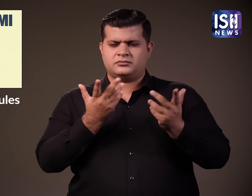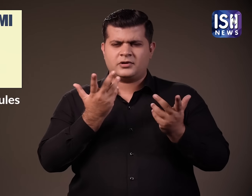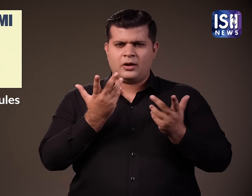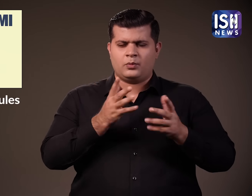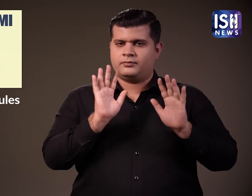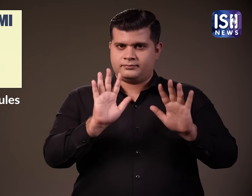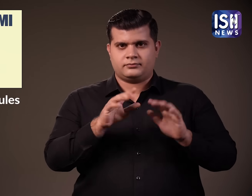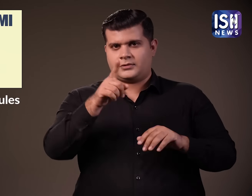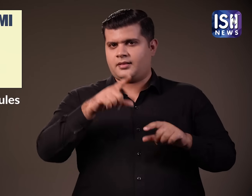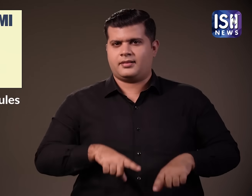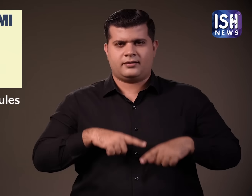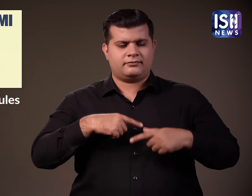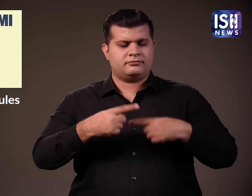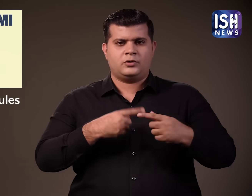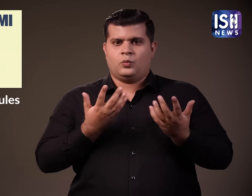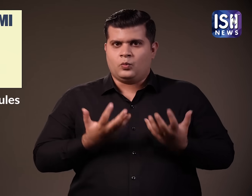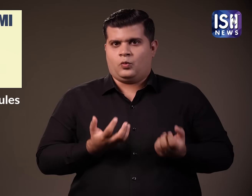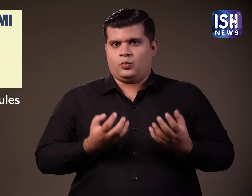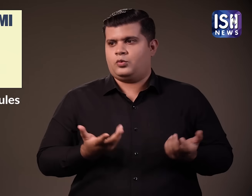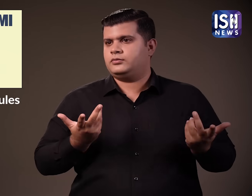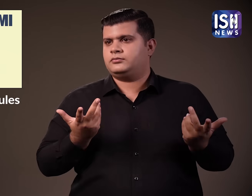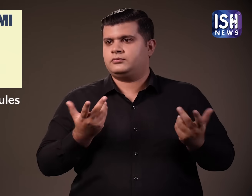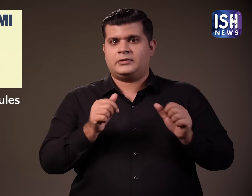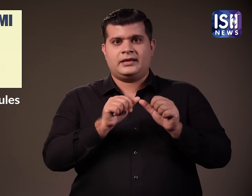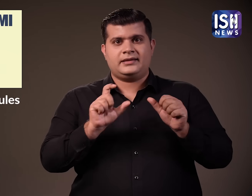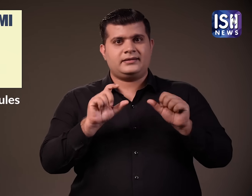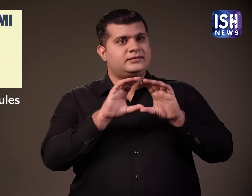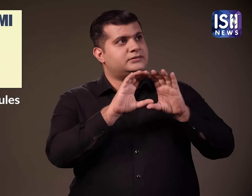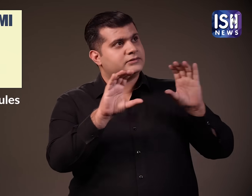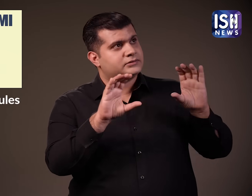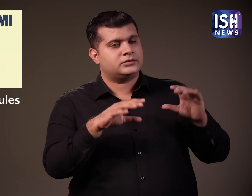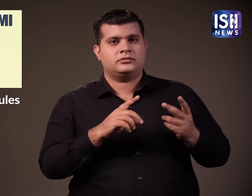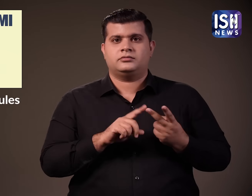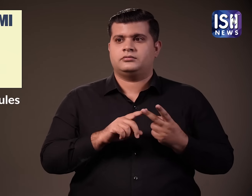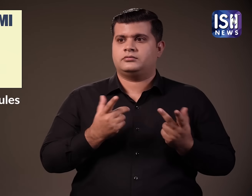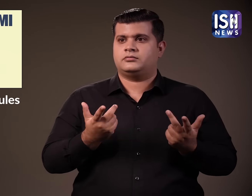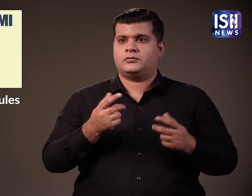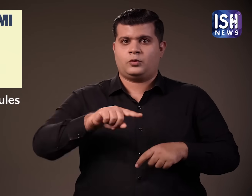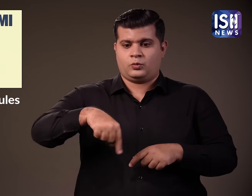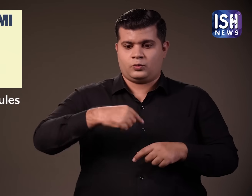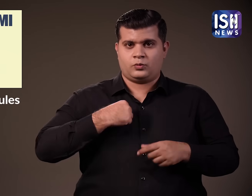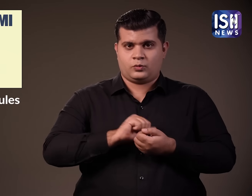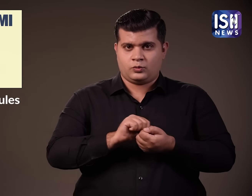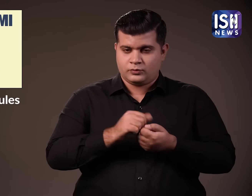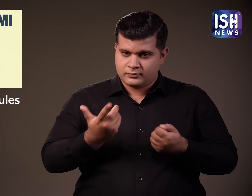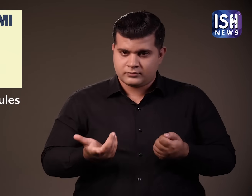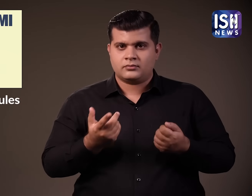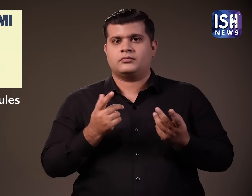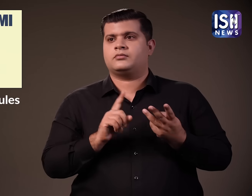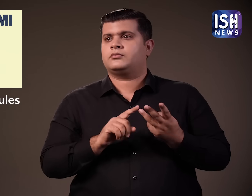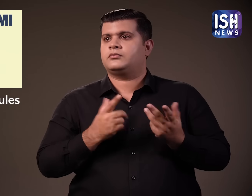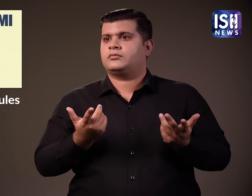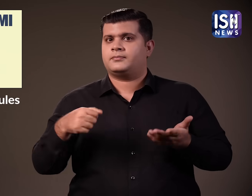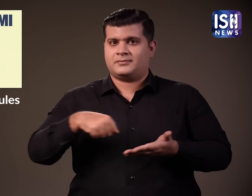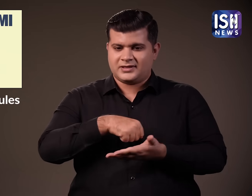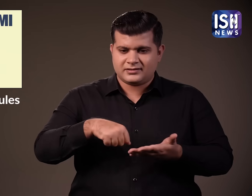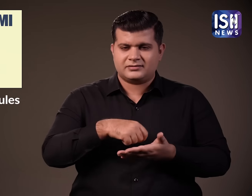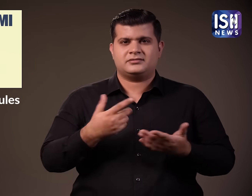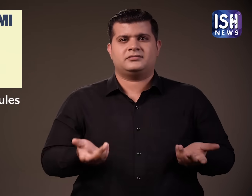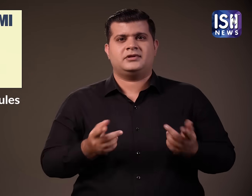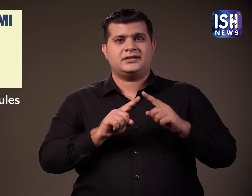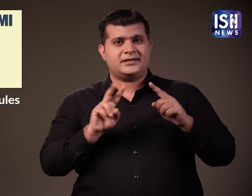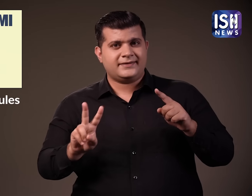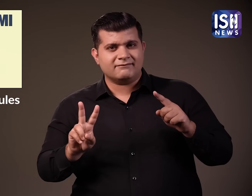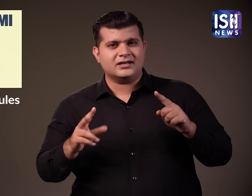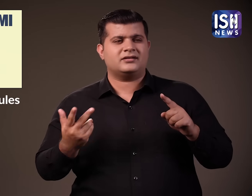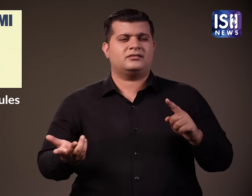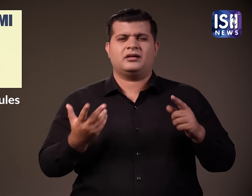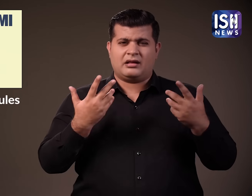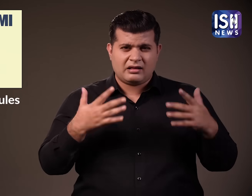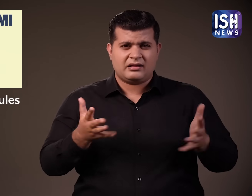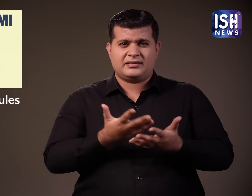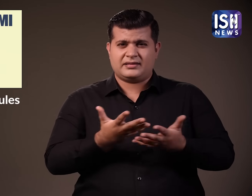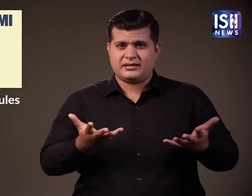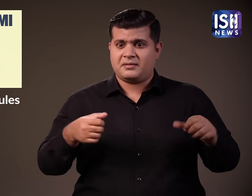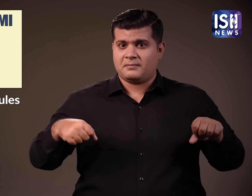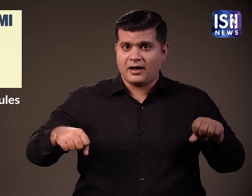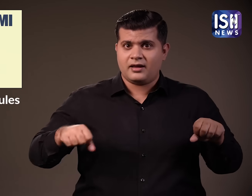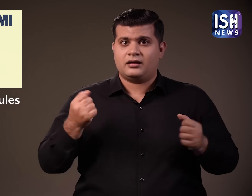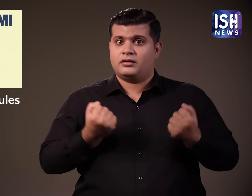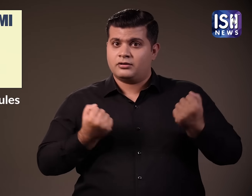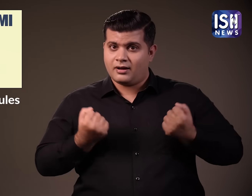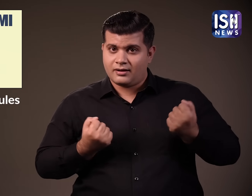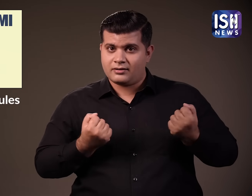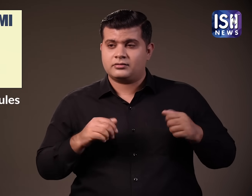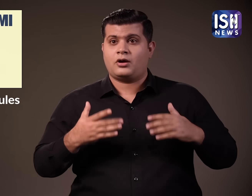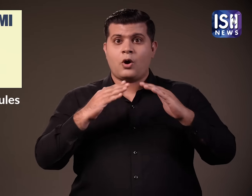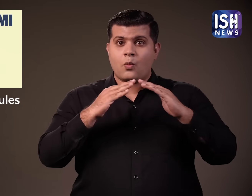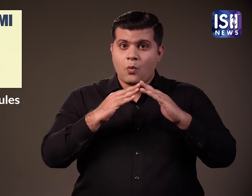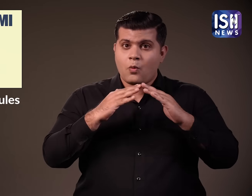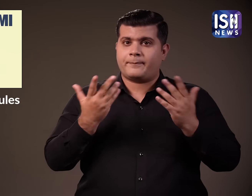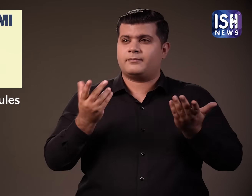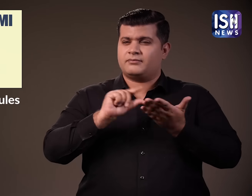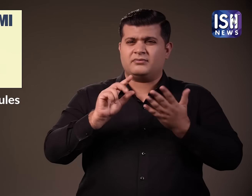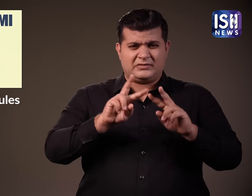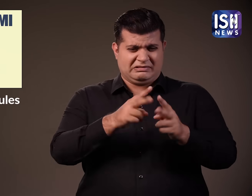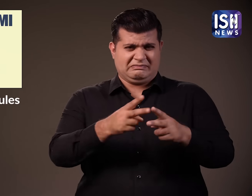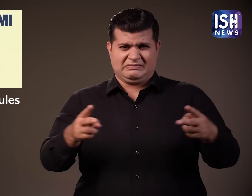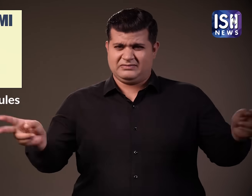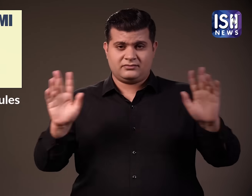For daily life, you buy commodities like ACs, washing machines, iron, TVs, bikes, cars, homes etc on EMI.